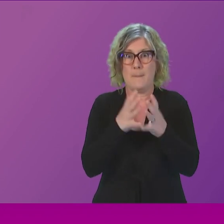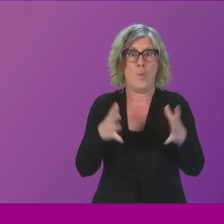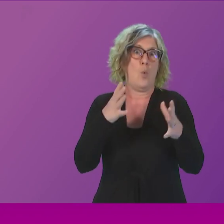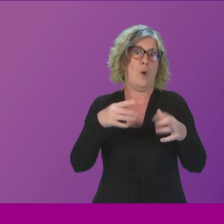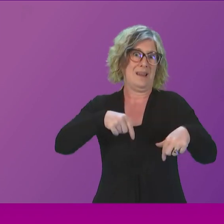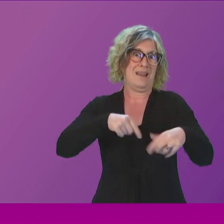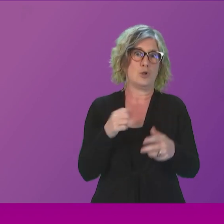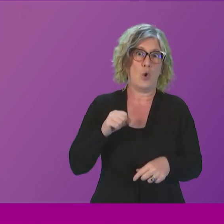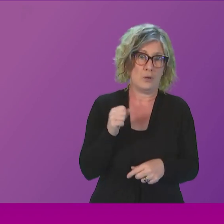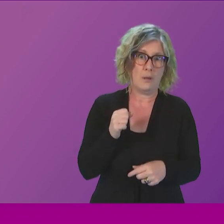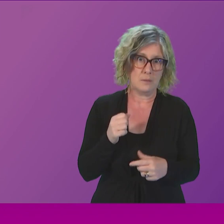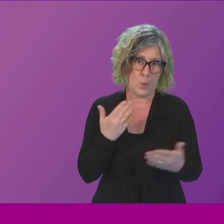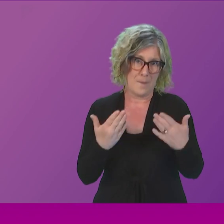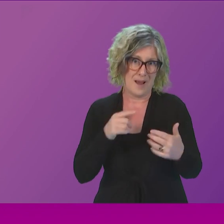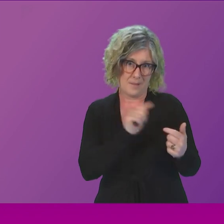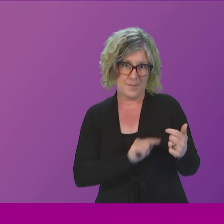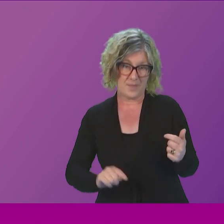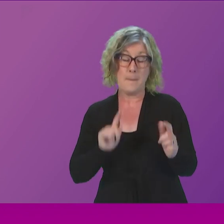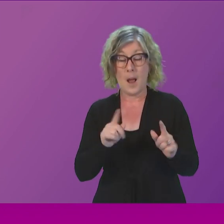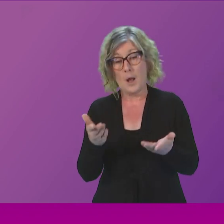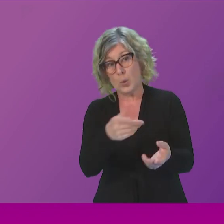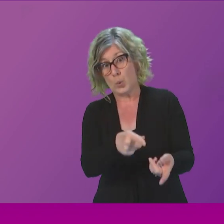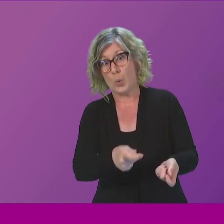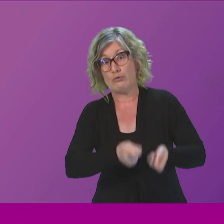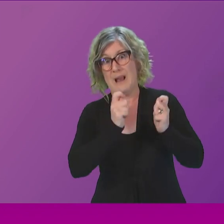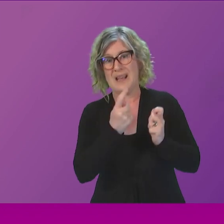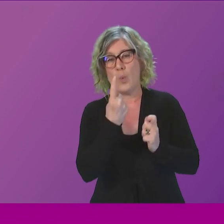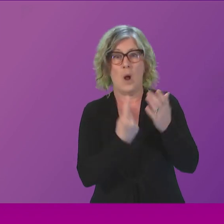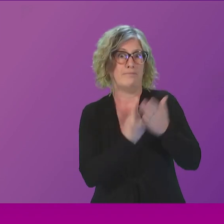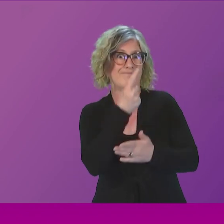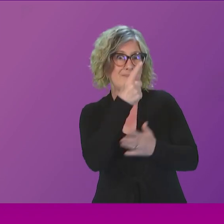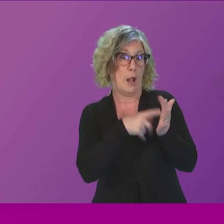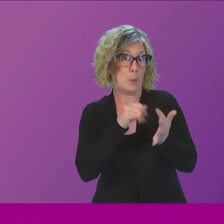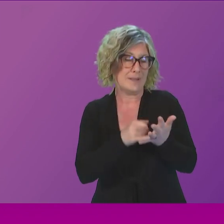However, given the case that Anas Sarwar has raised and the issues that have been raised—for